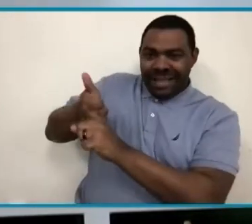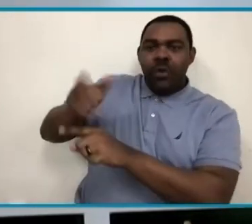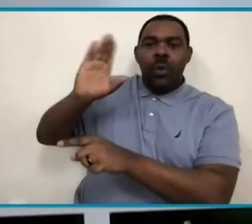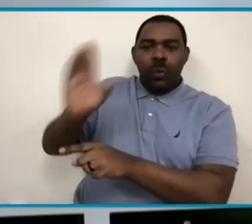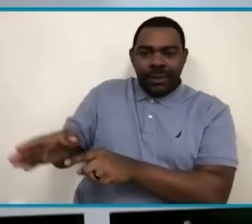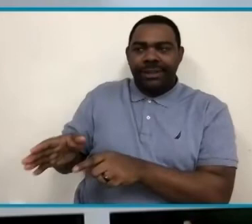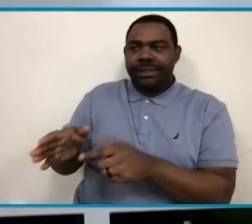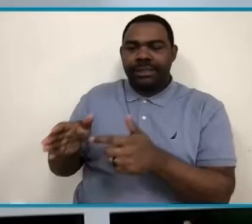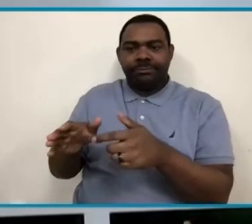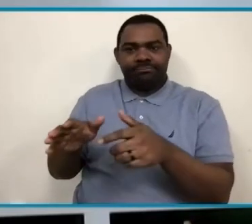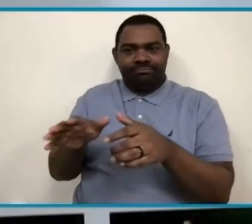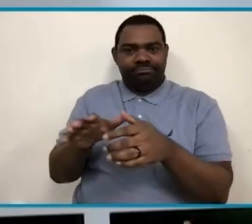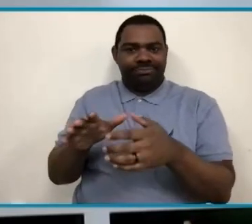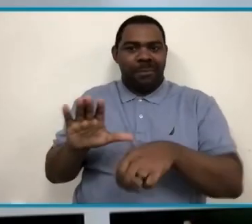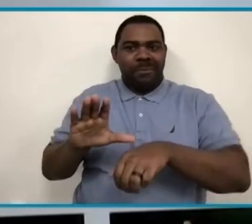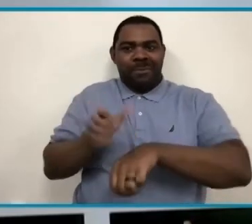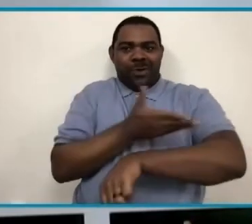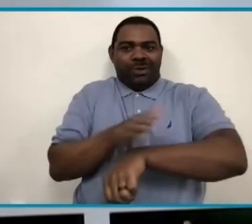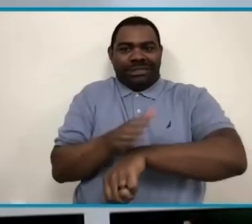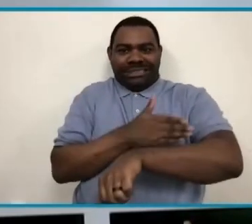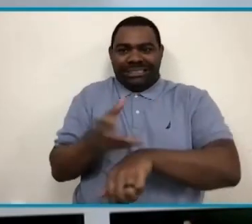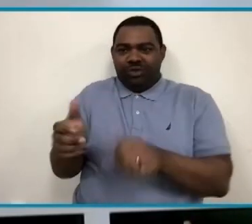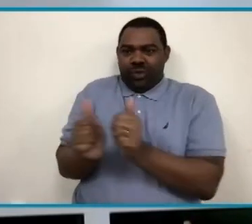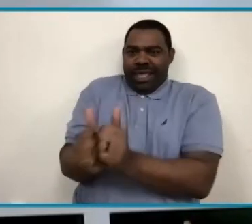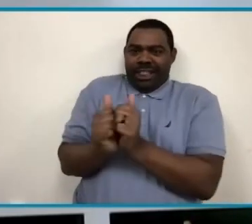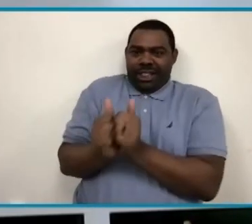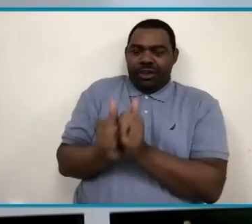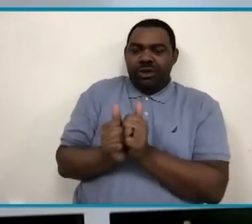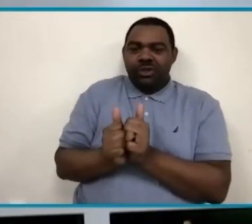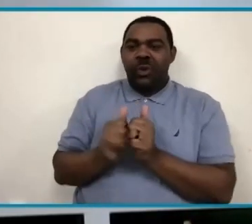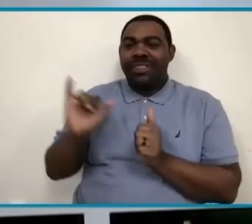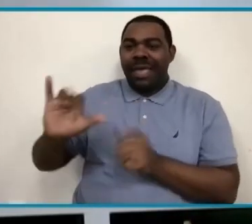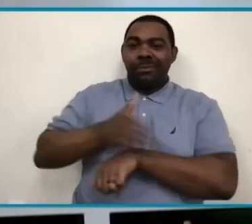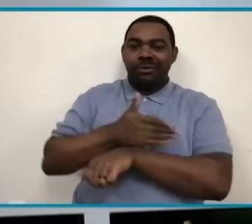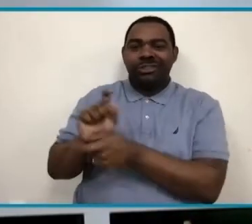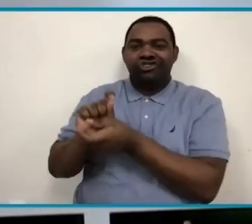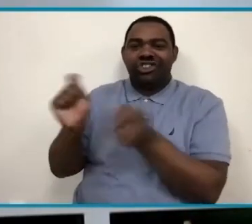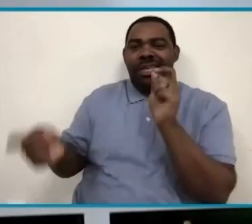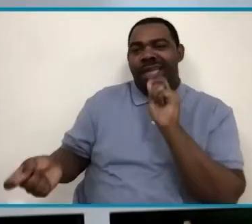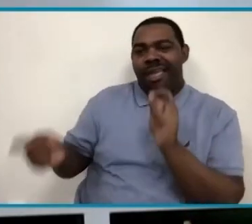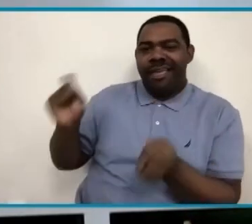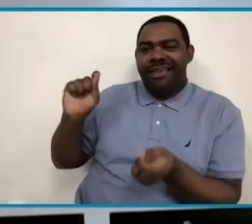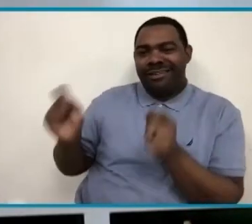And so that music is ever evolving. So it's not an easy question to answer.